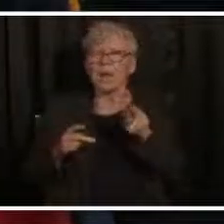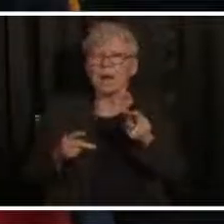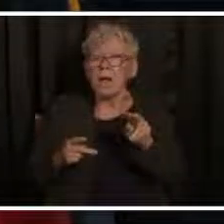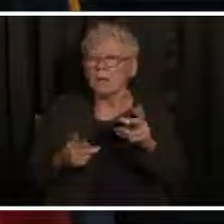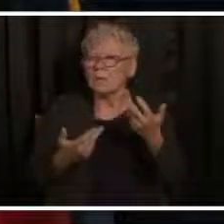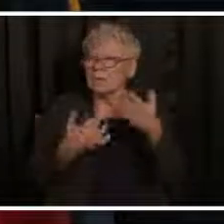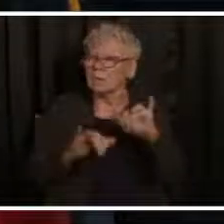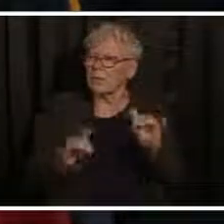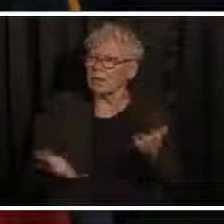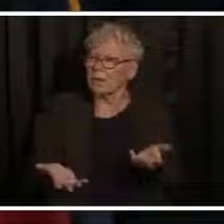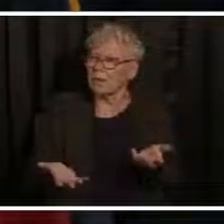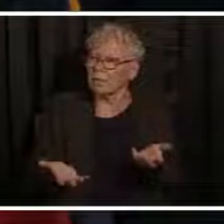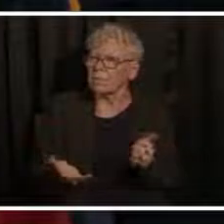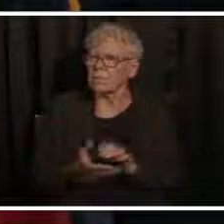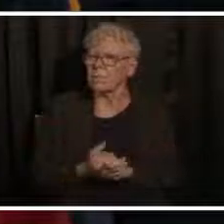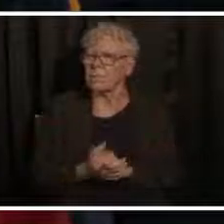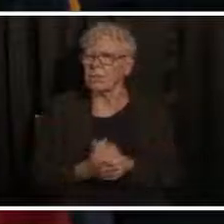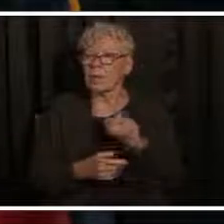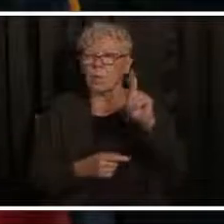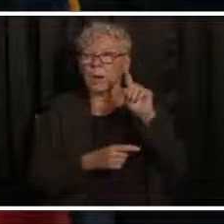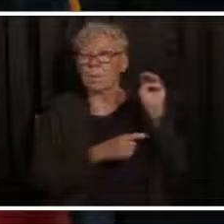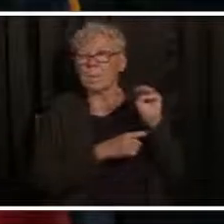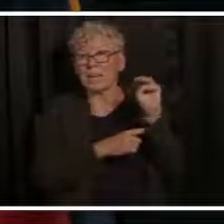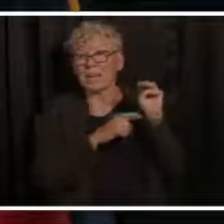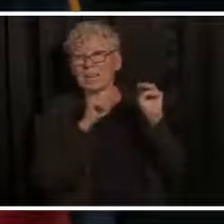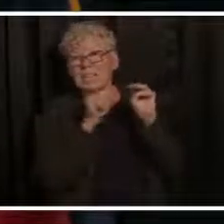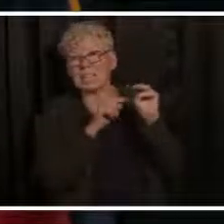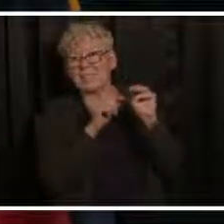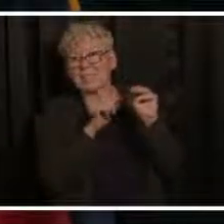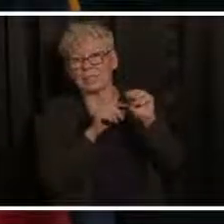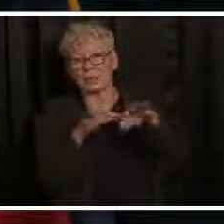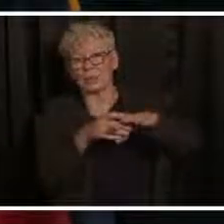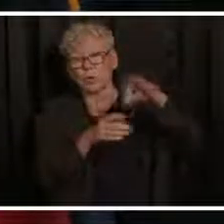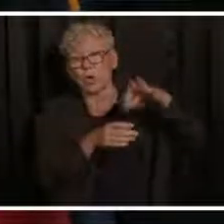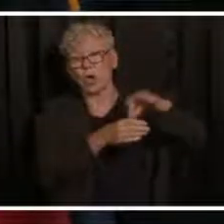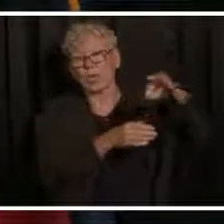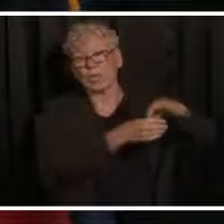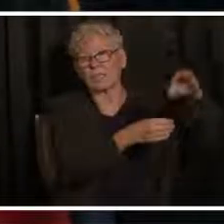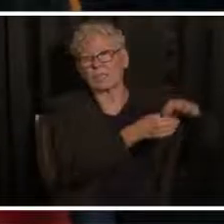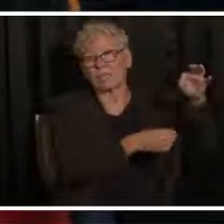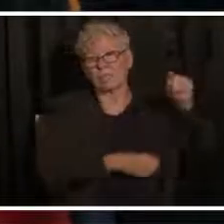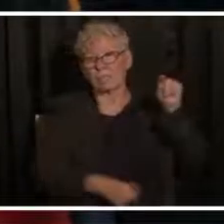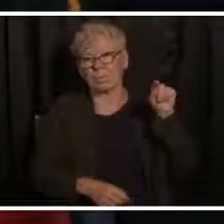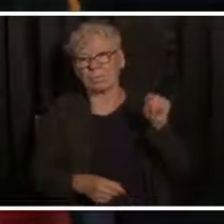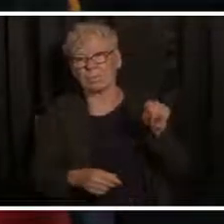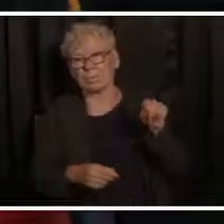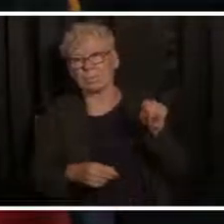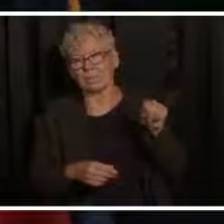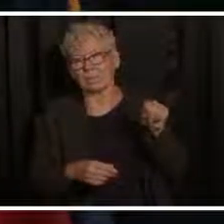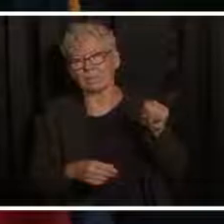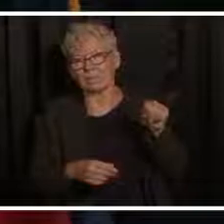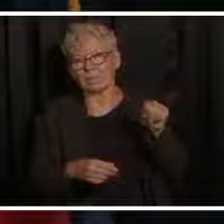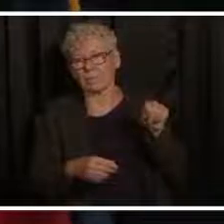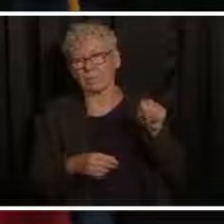drawing garnered millions of dollars and earned media. Uh it also on the margins gave people an impetus to get it earlier